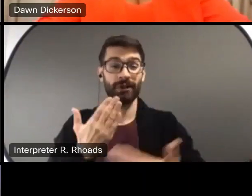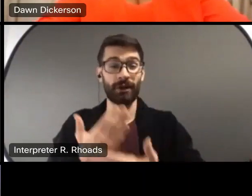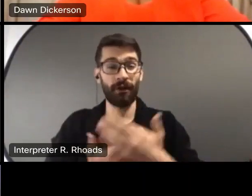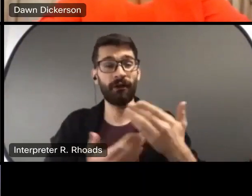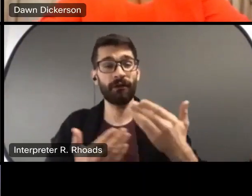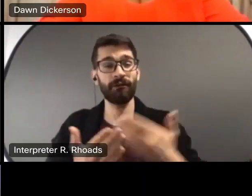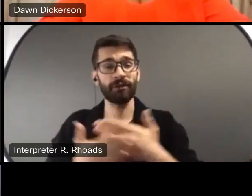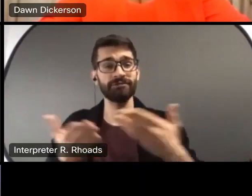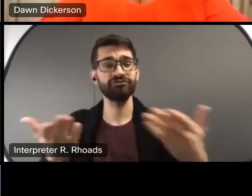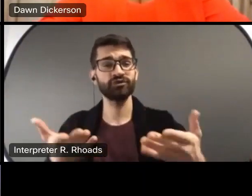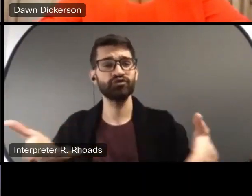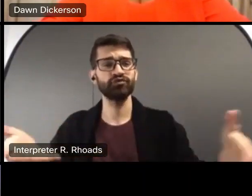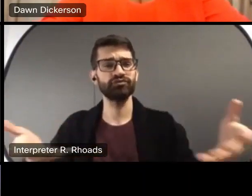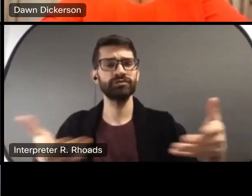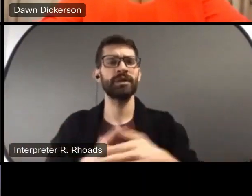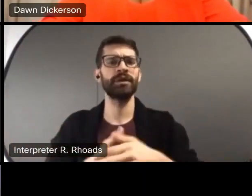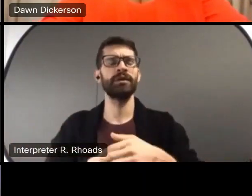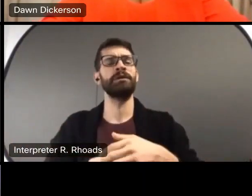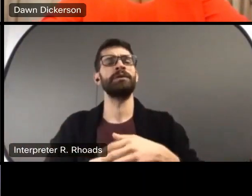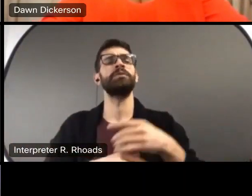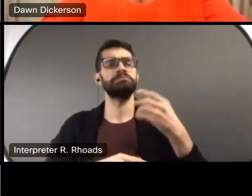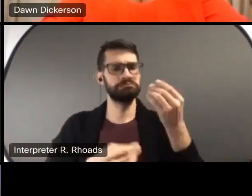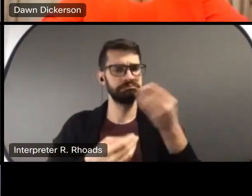One of the reasons for today's session, which is only about an hour and a half.